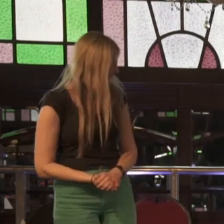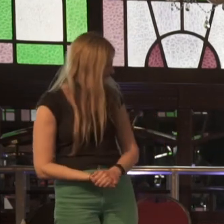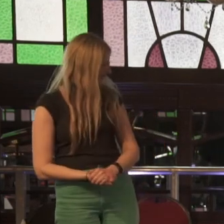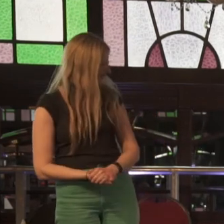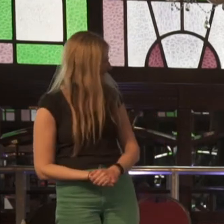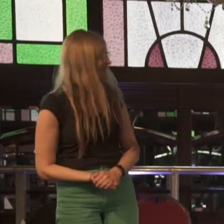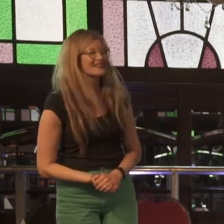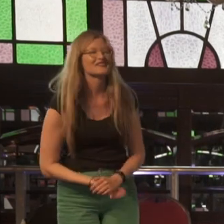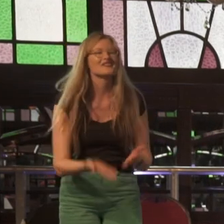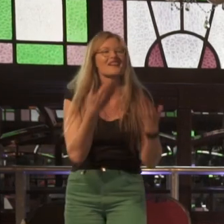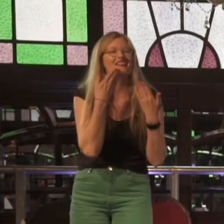There we go, yes. Thank you so much.